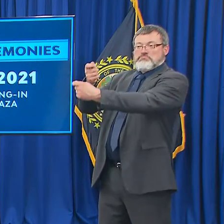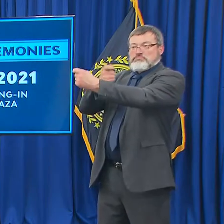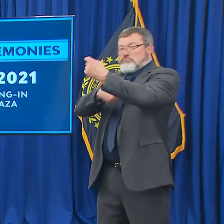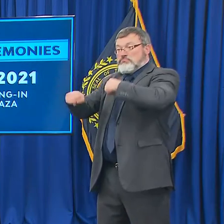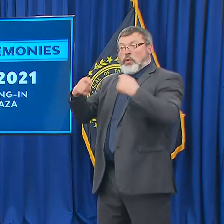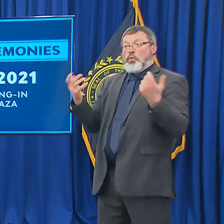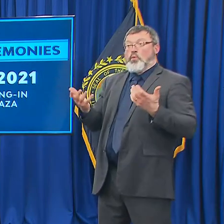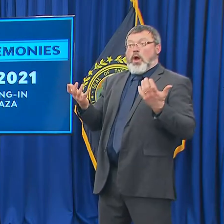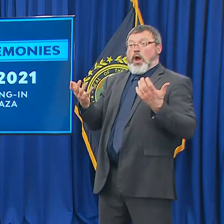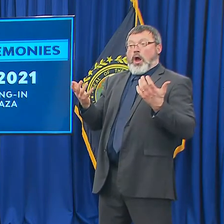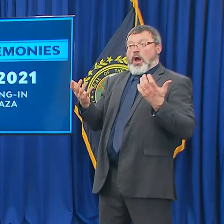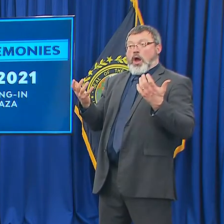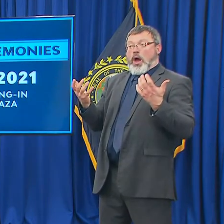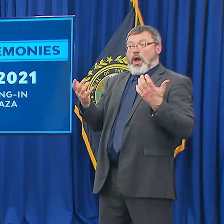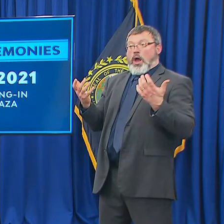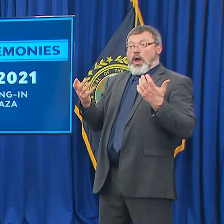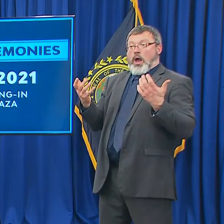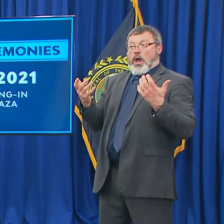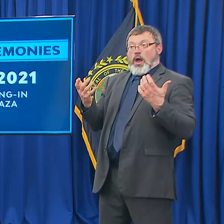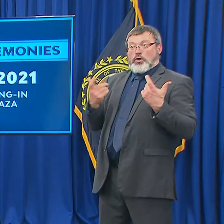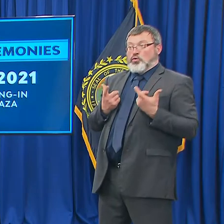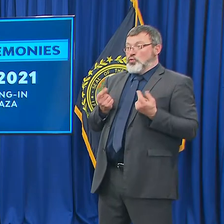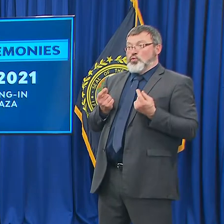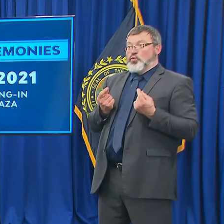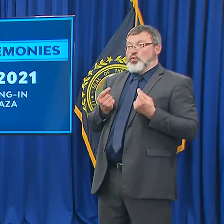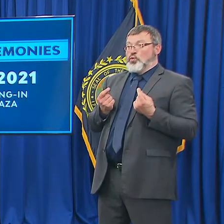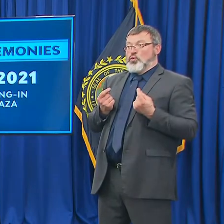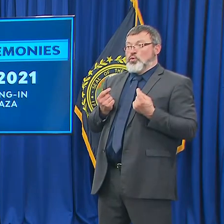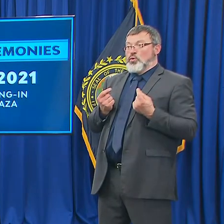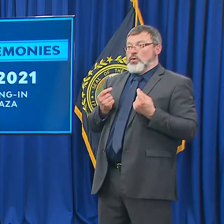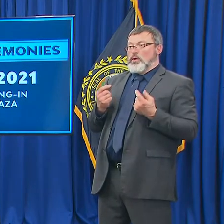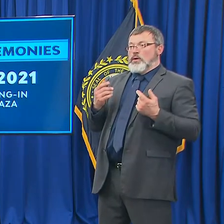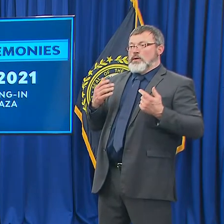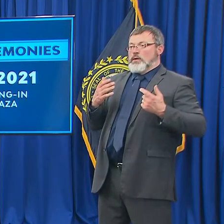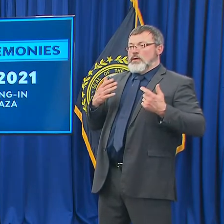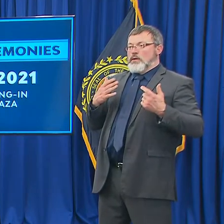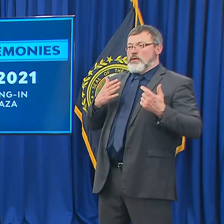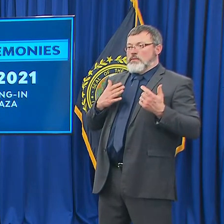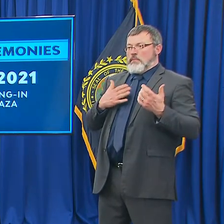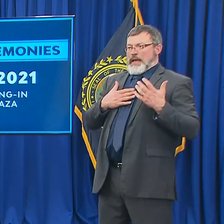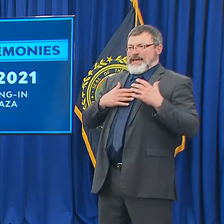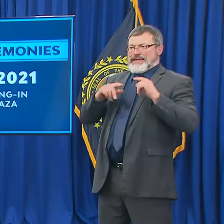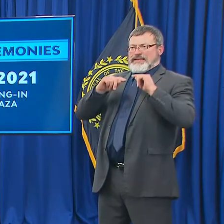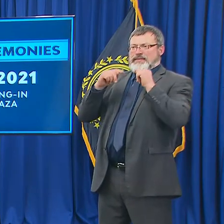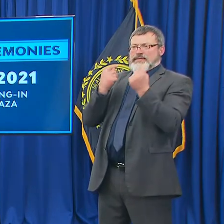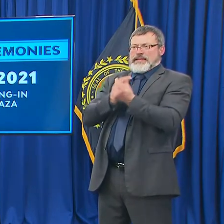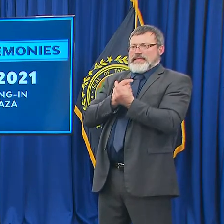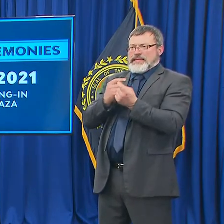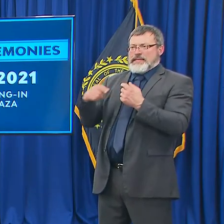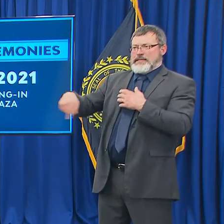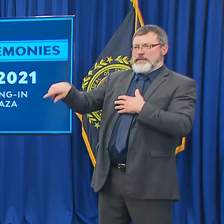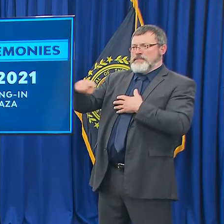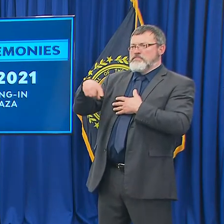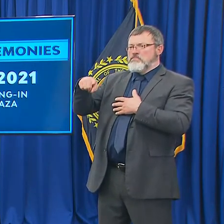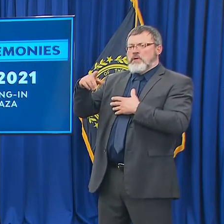and it really is up to all those individuals making those sacrifices. So we will be raising hopefully a whole bunch of money, frankly and have a whole bunch of free family